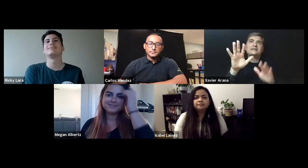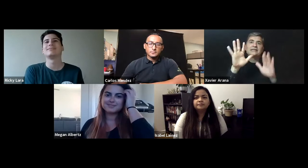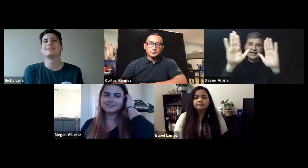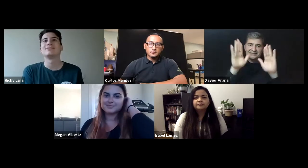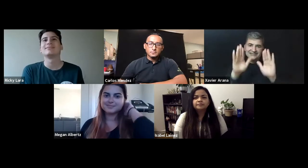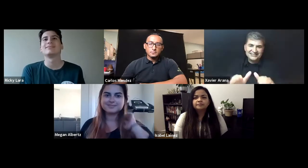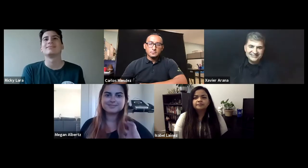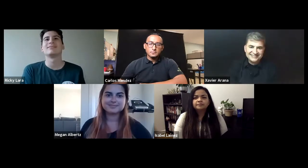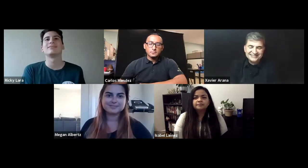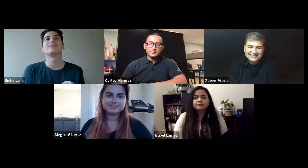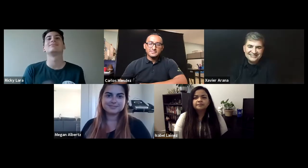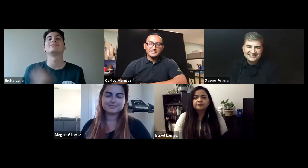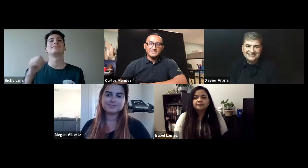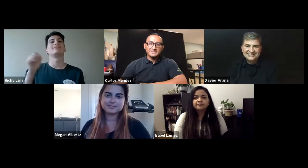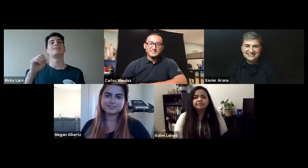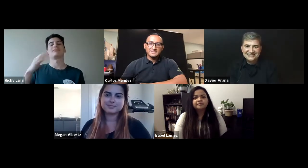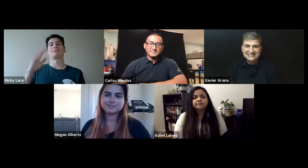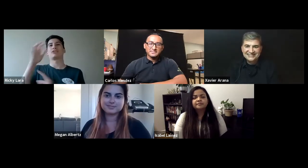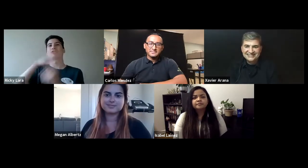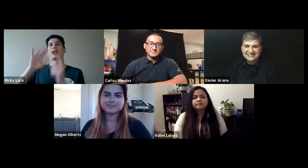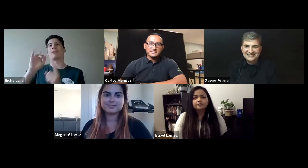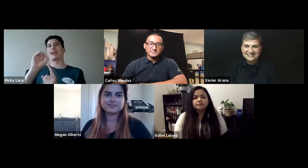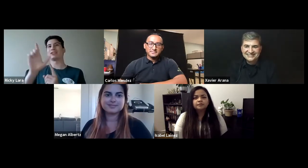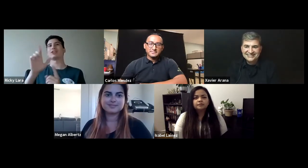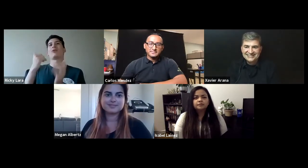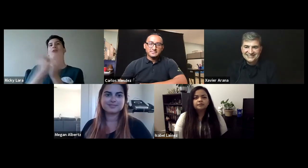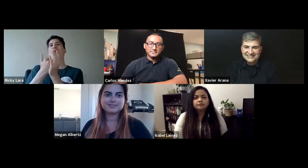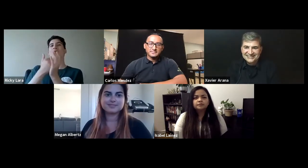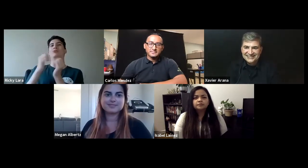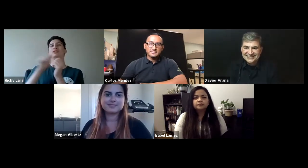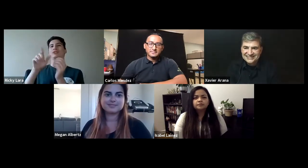So the communication was outstanding, the best part.